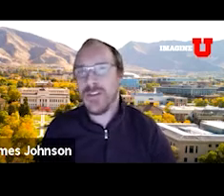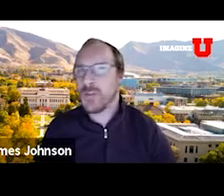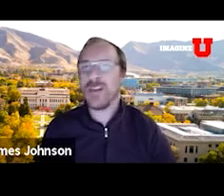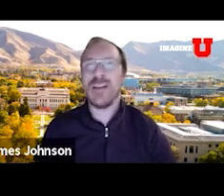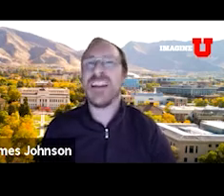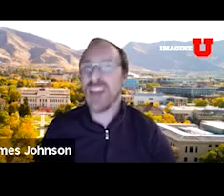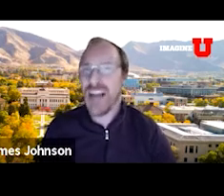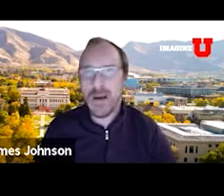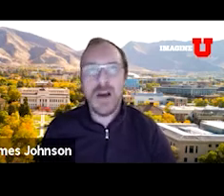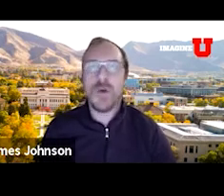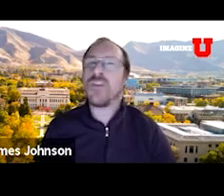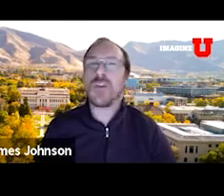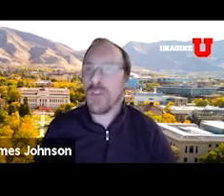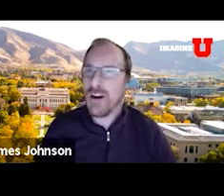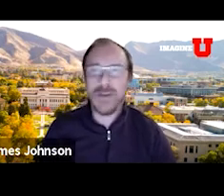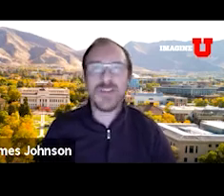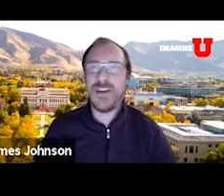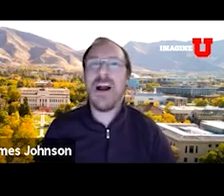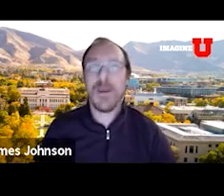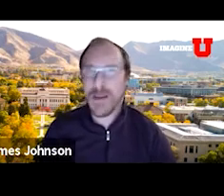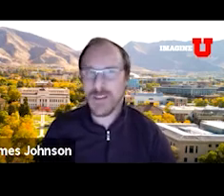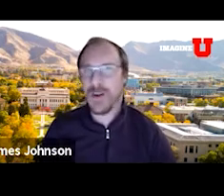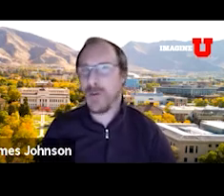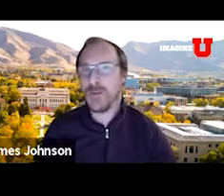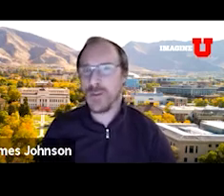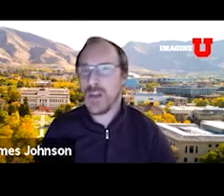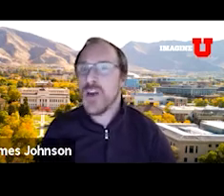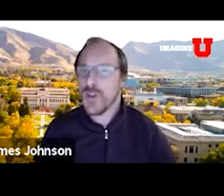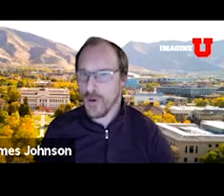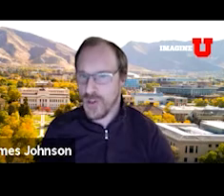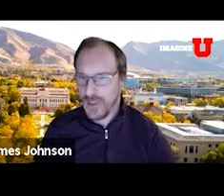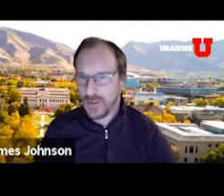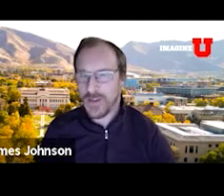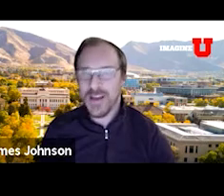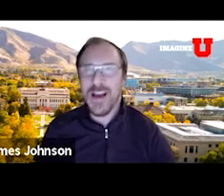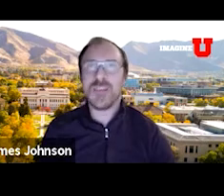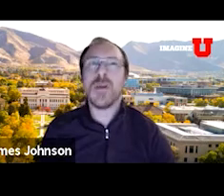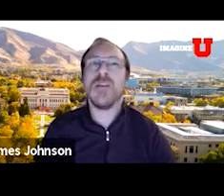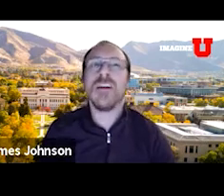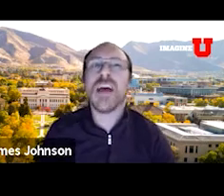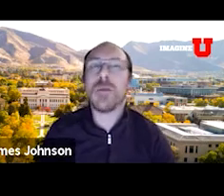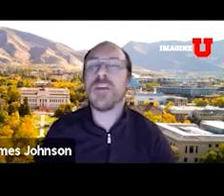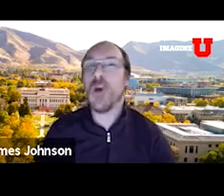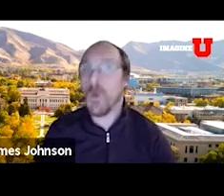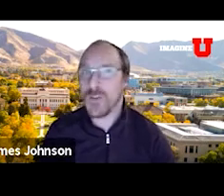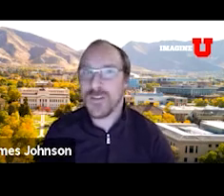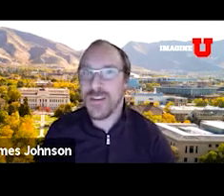Spent a lot of time with physical therapists, and occupational therapists, and surgeons. I spent a lot of time with adults,